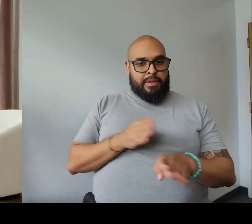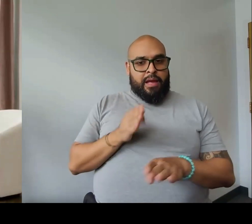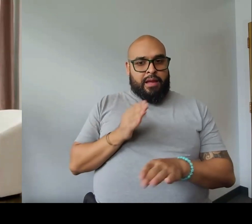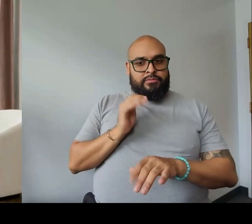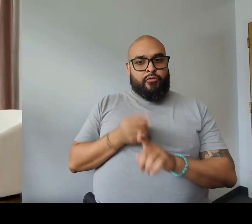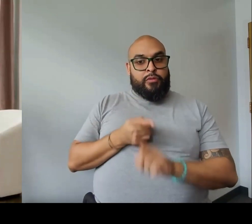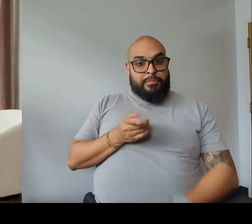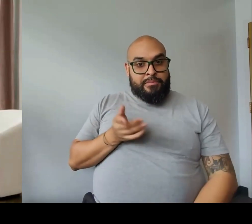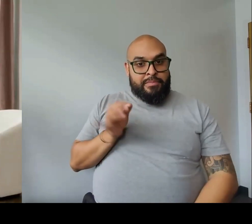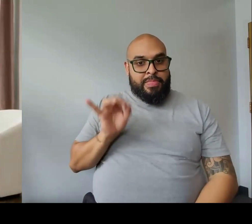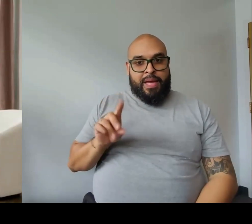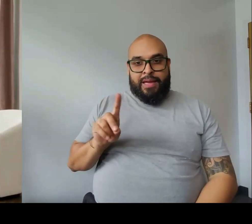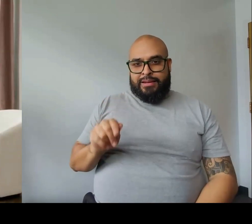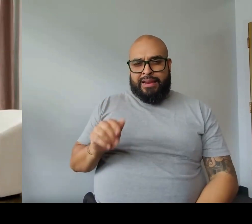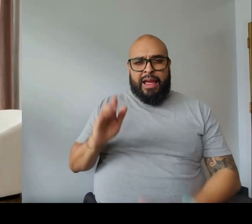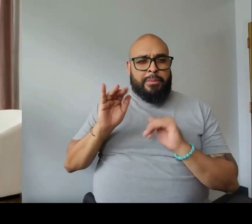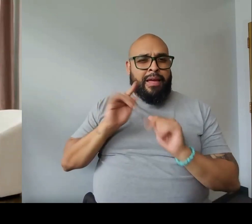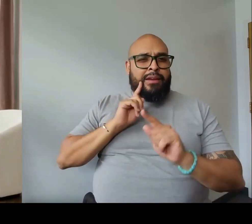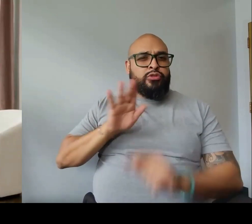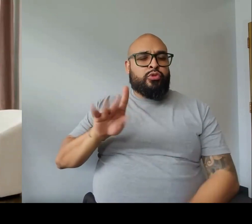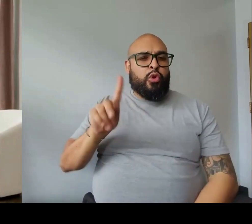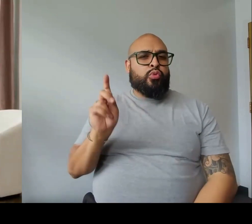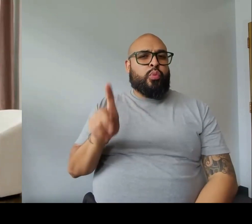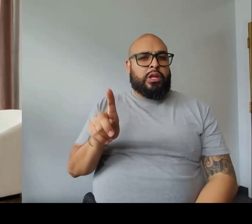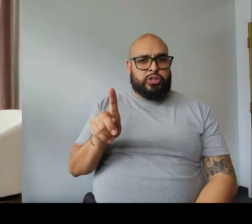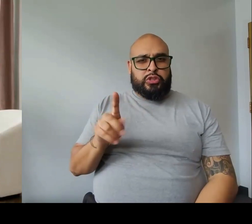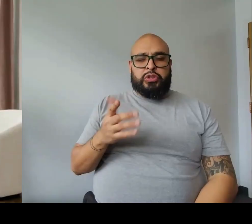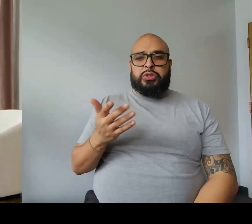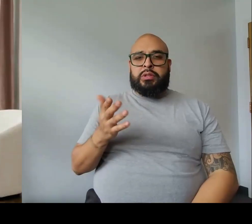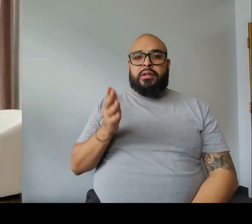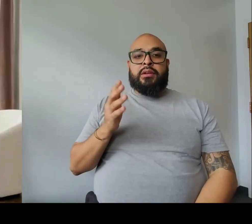So I hope that answers your question. I will turn it back over.